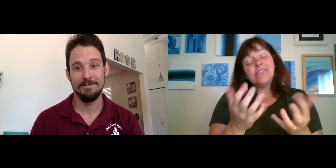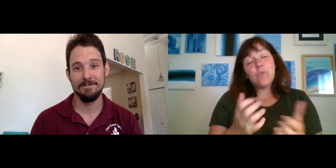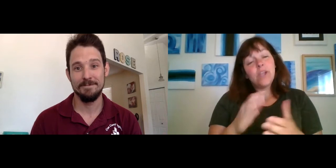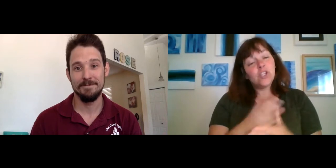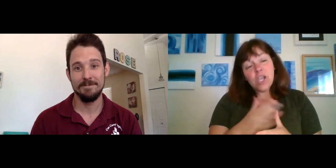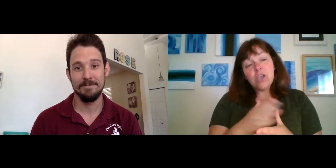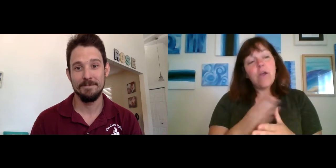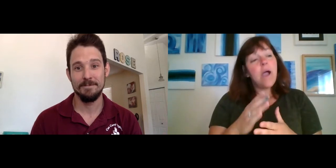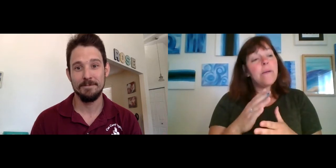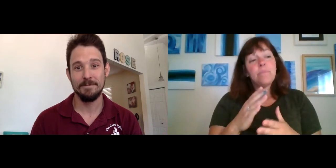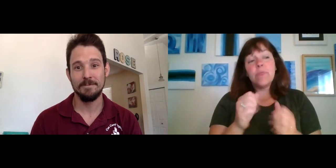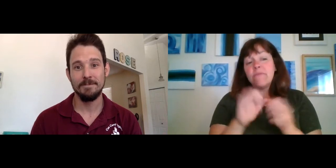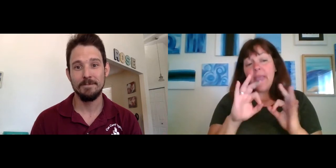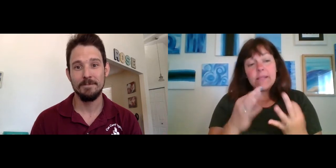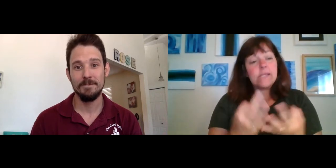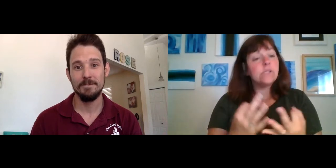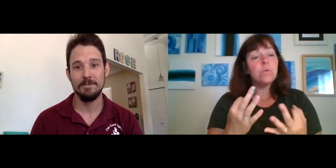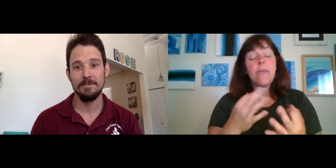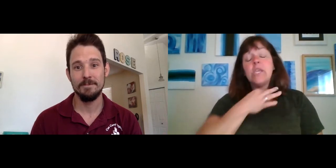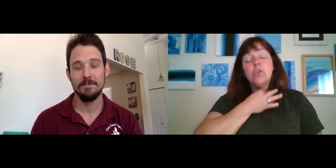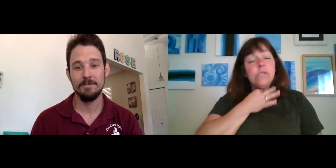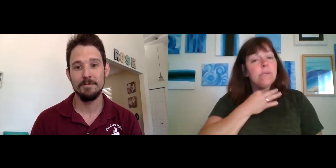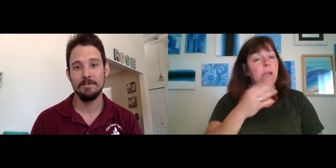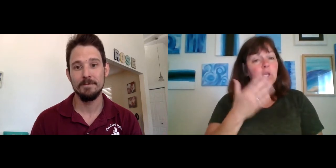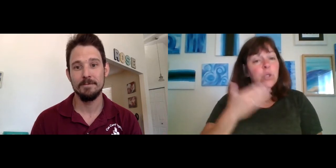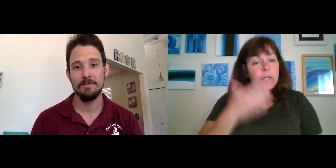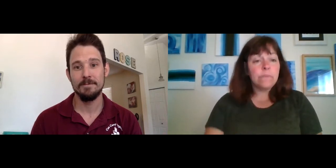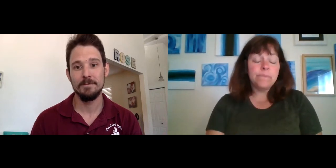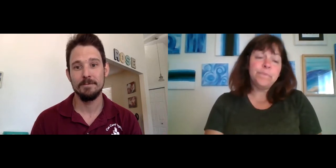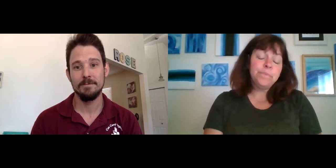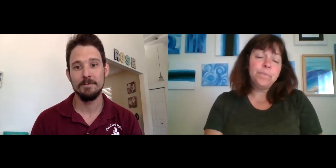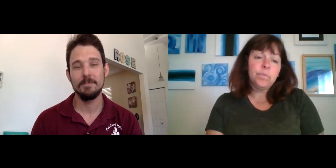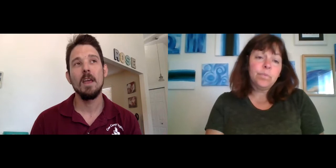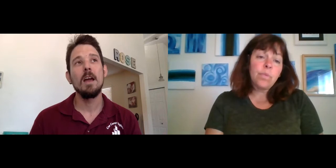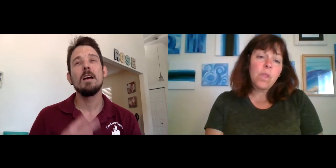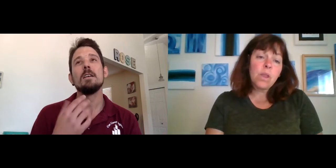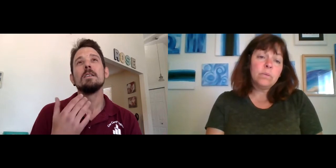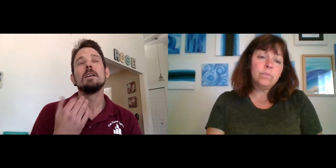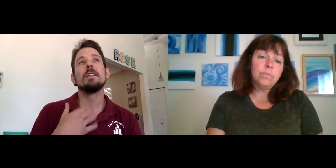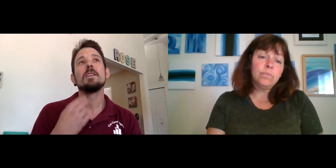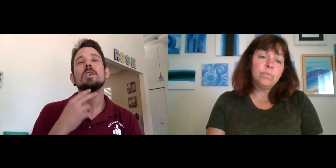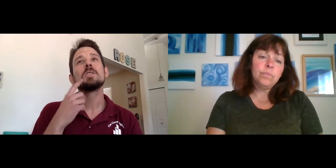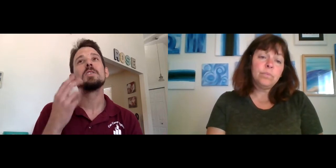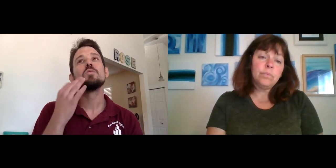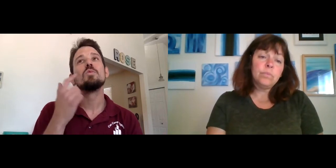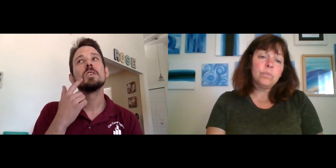you want to share with families who may be curious about Cueing?